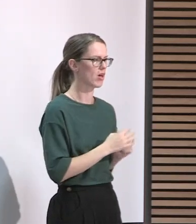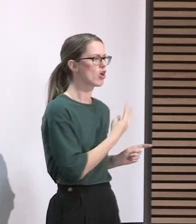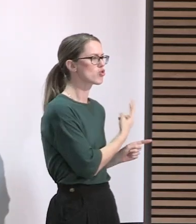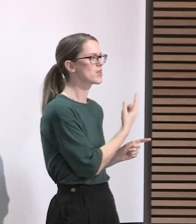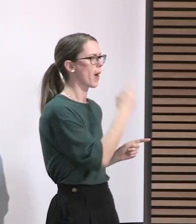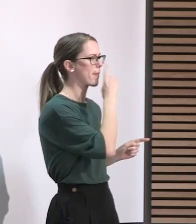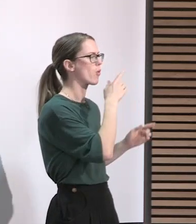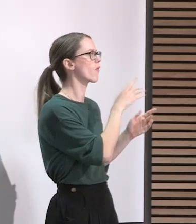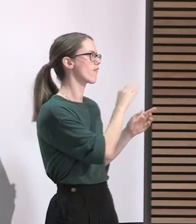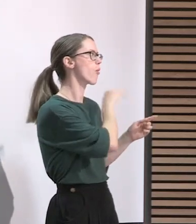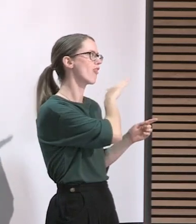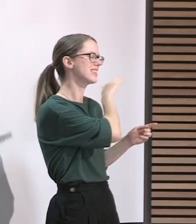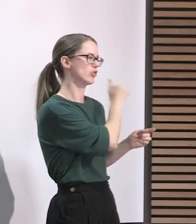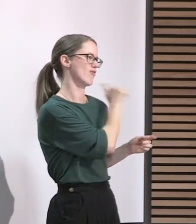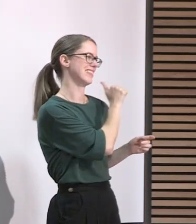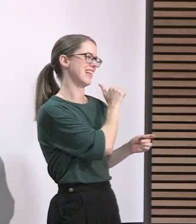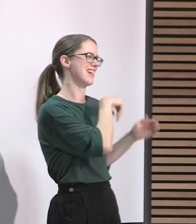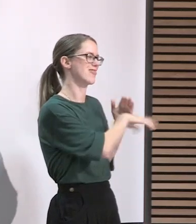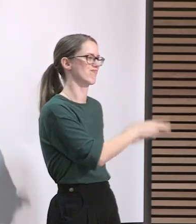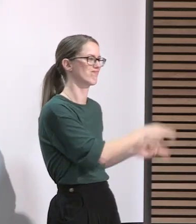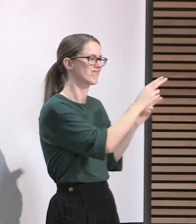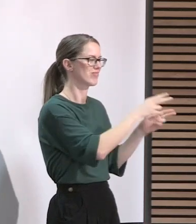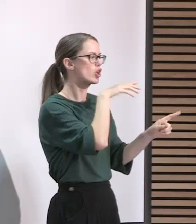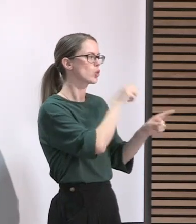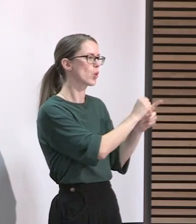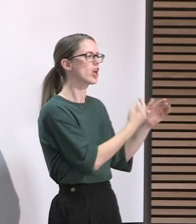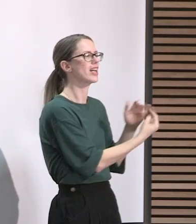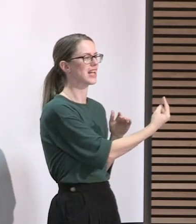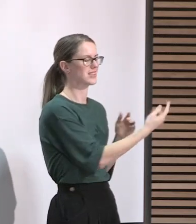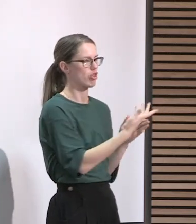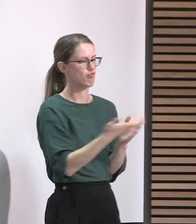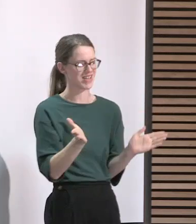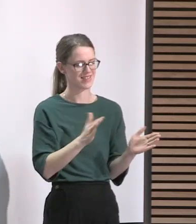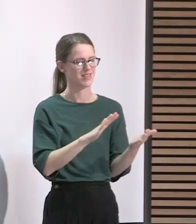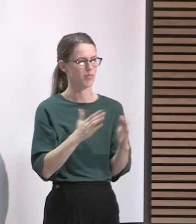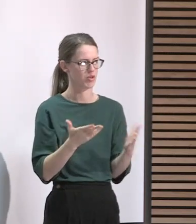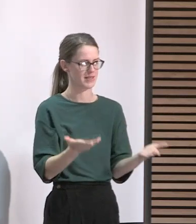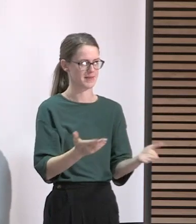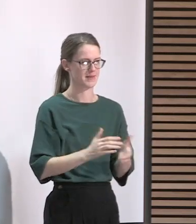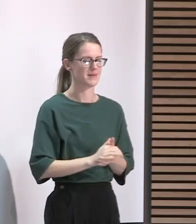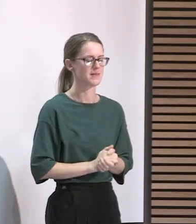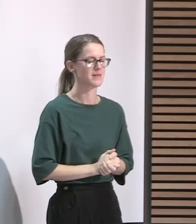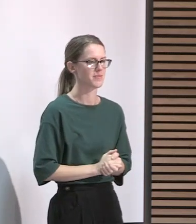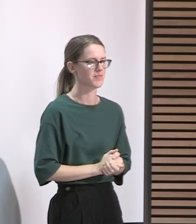number of active cases is 134,